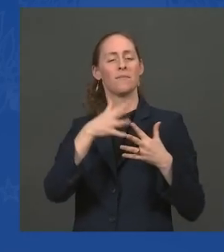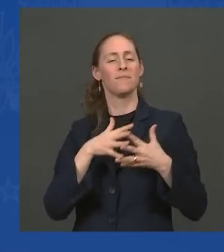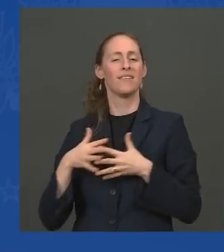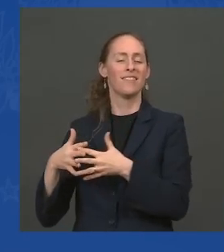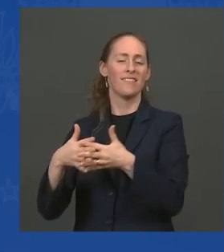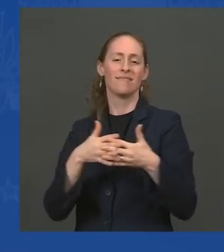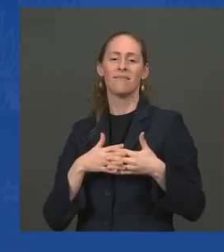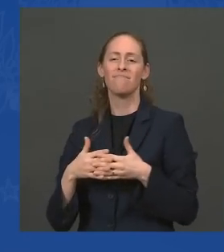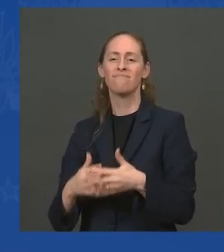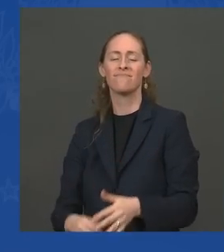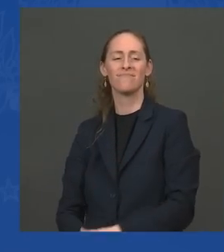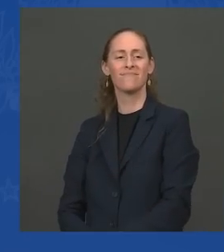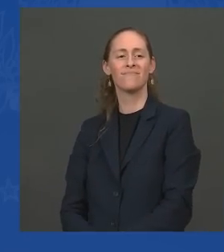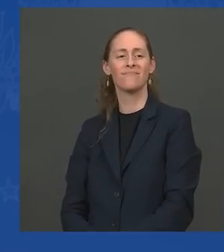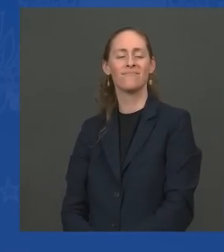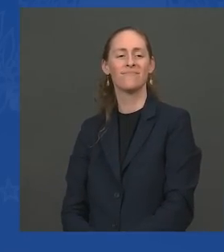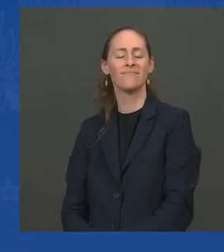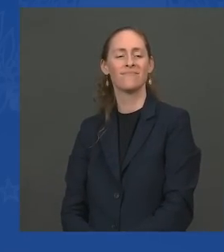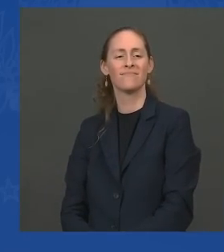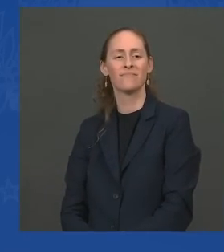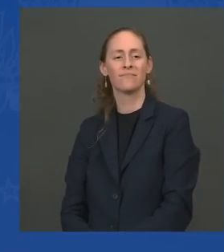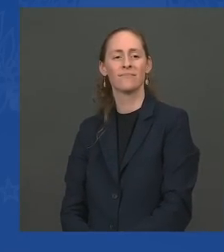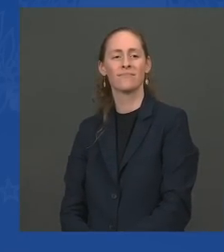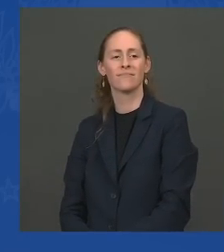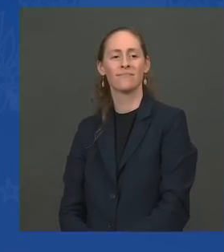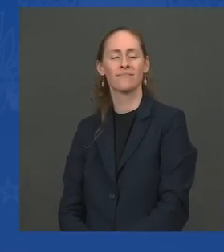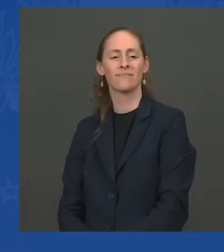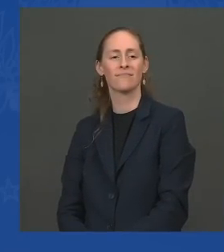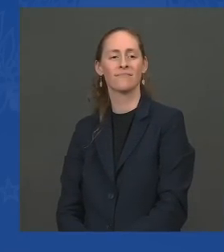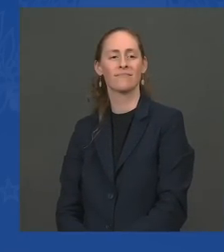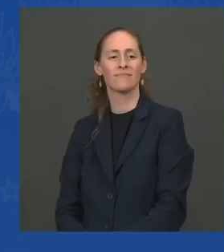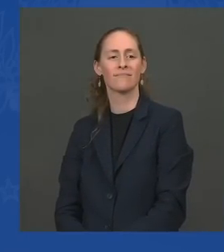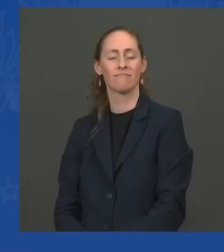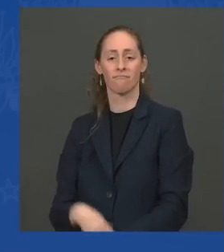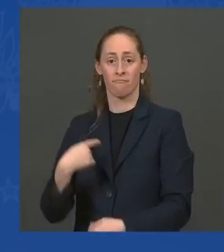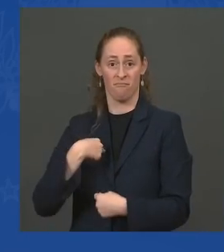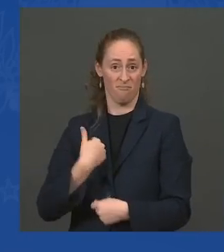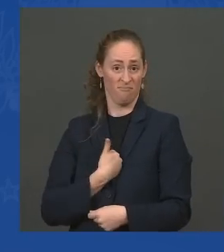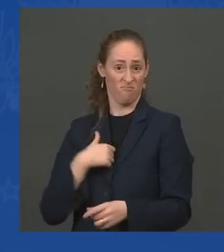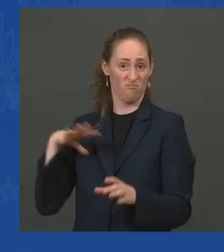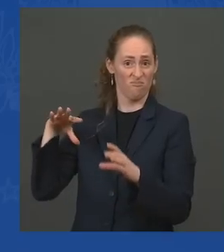In less than nine months, as Secretary of Labor, I've traveled to over 30 states and 53 cities talking